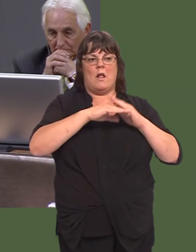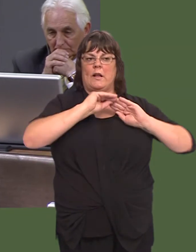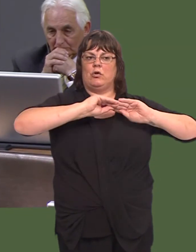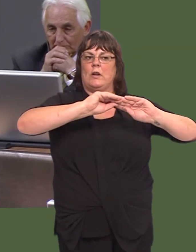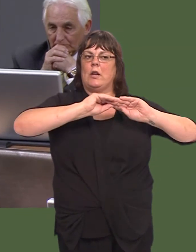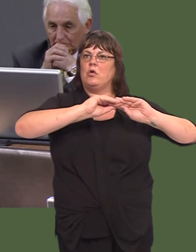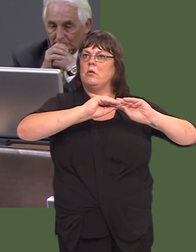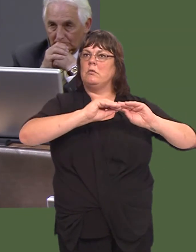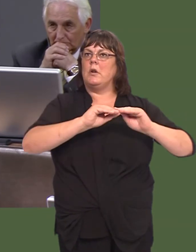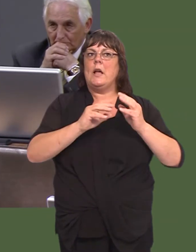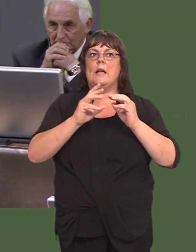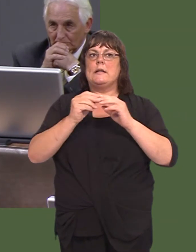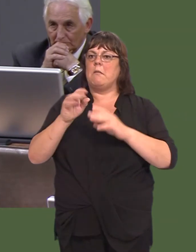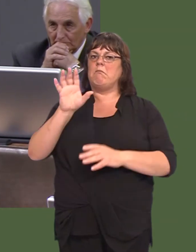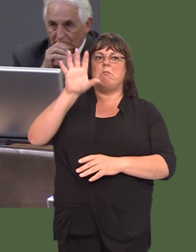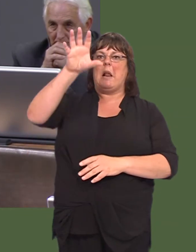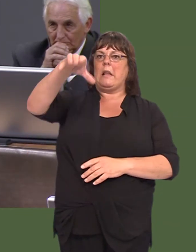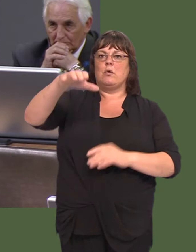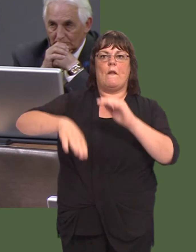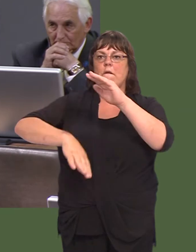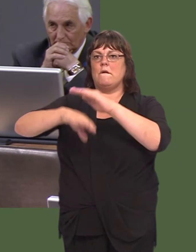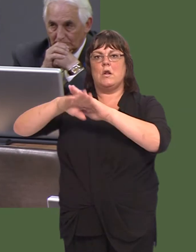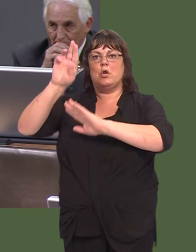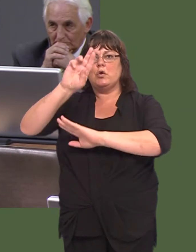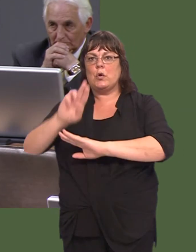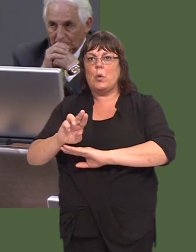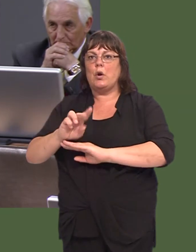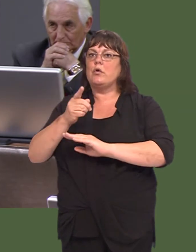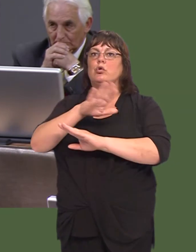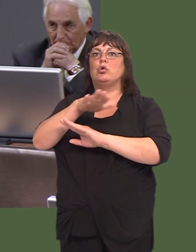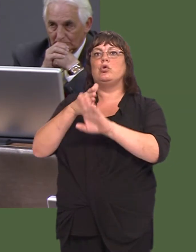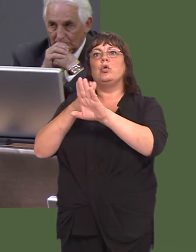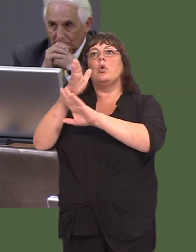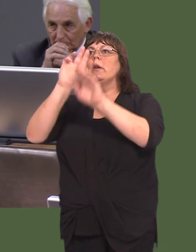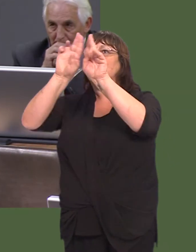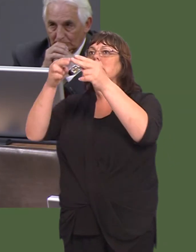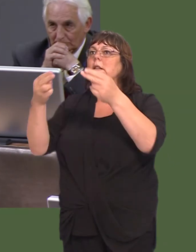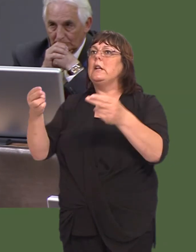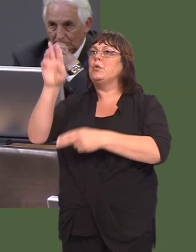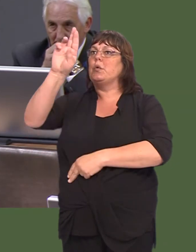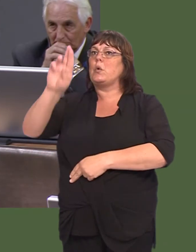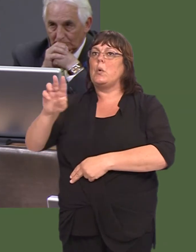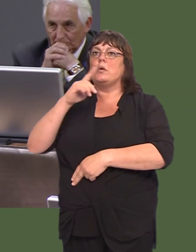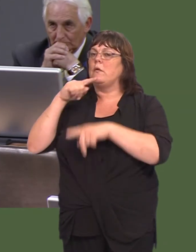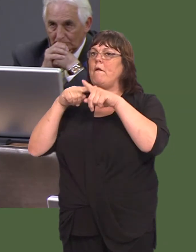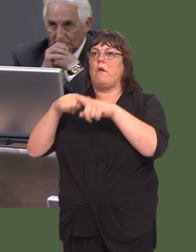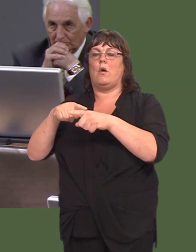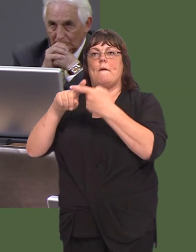In postings where there is no official school provision, these children are sent to international schools, which may not follow a set curriculum.